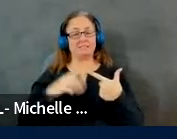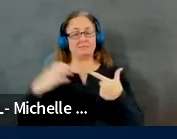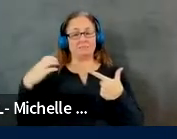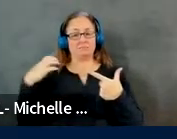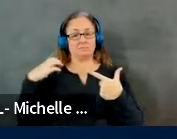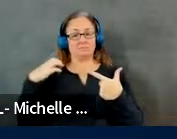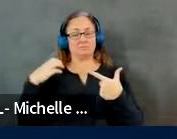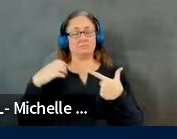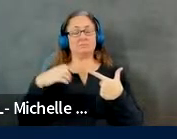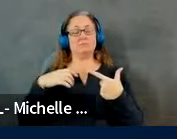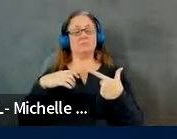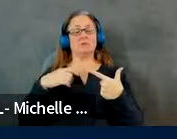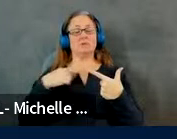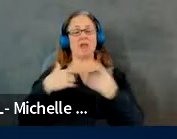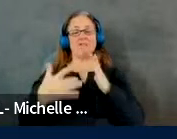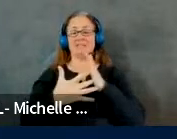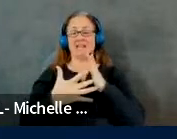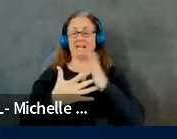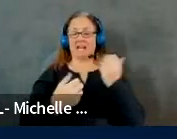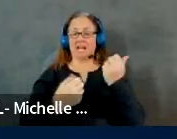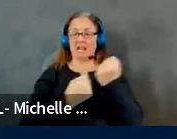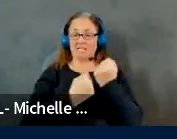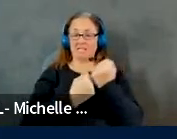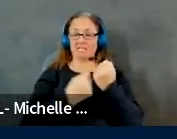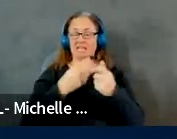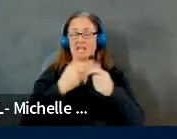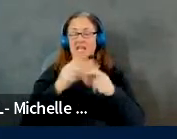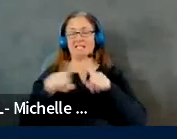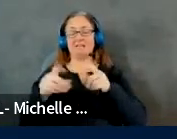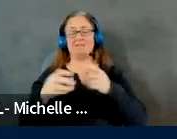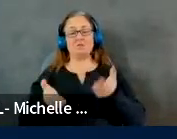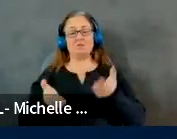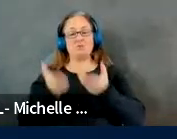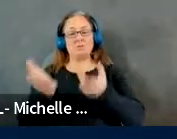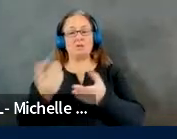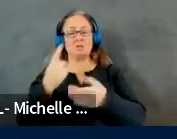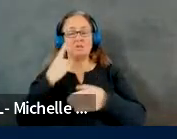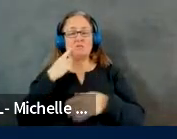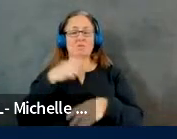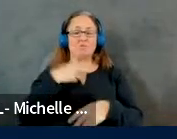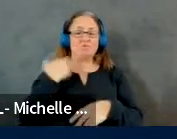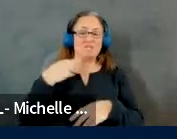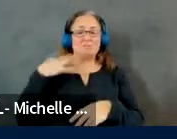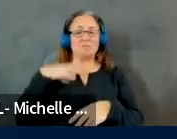technical assistance and recommendations on the risks and benefits of AI, including the use of